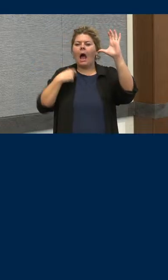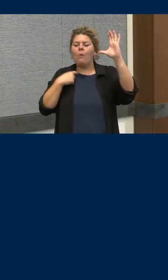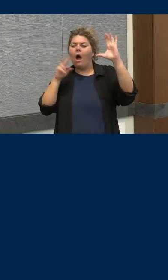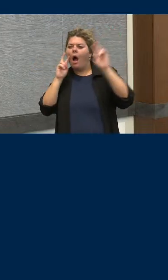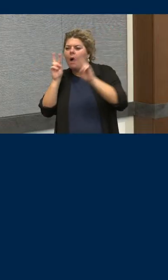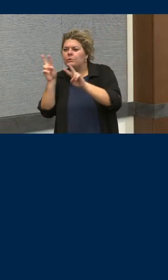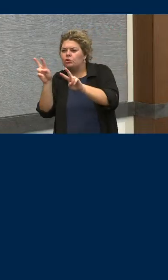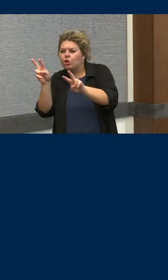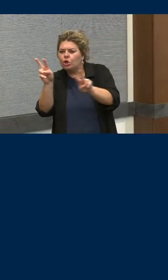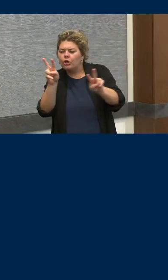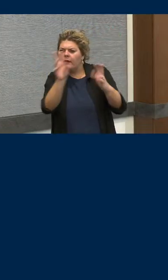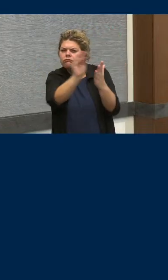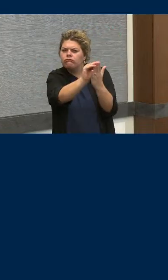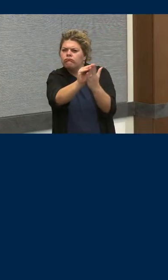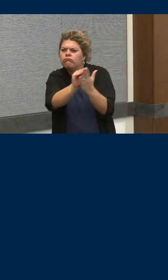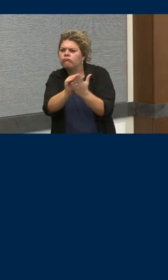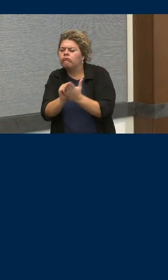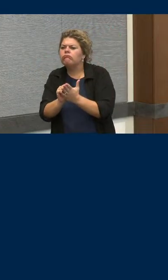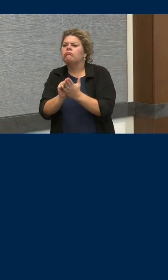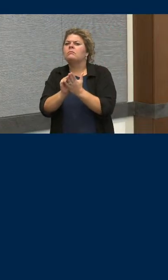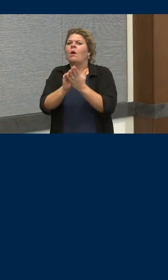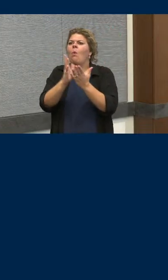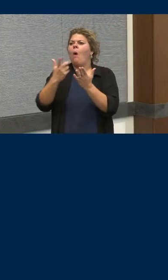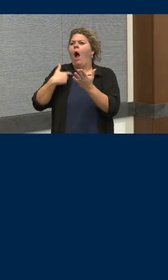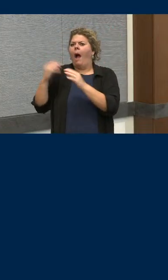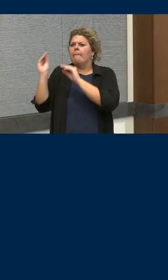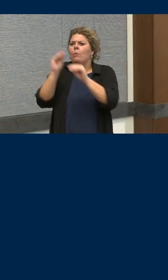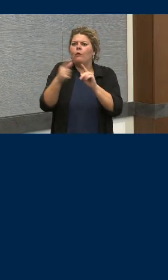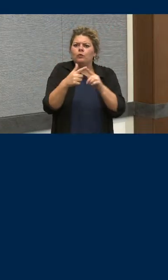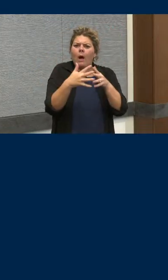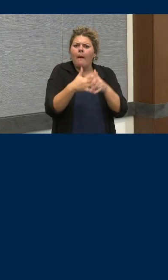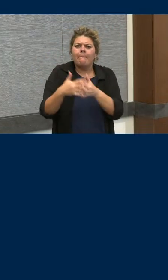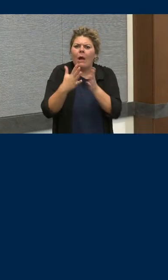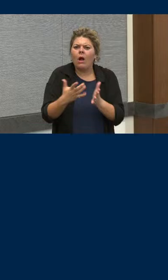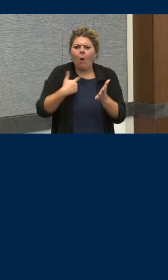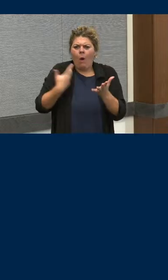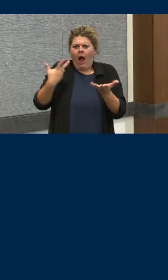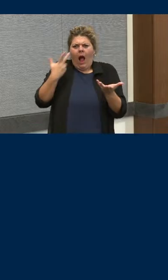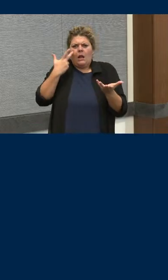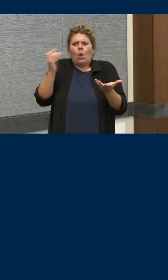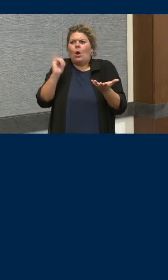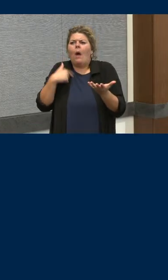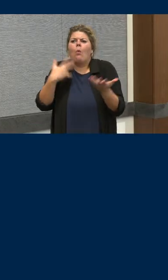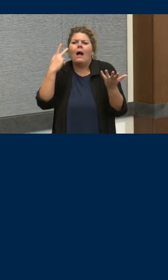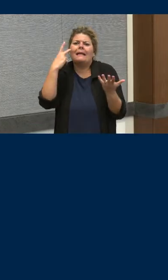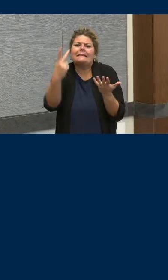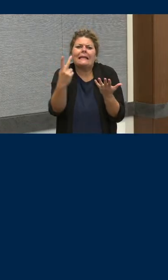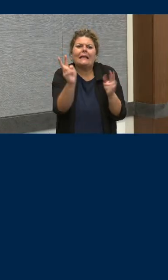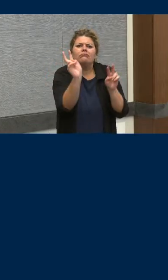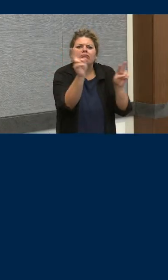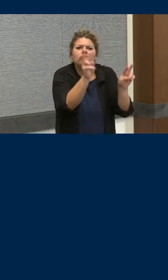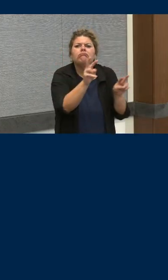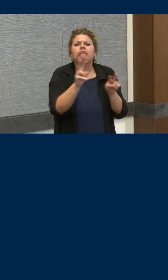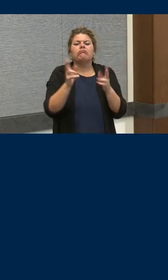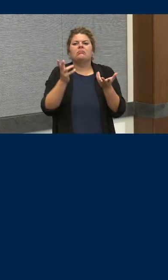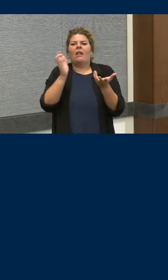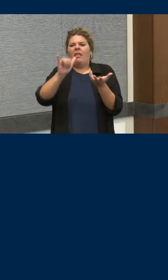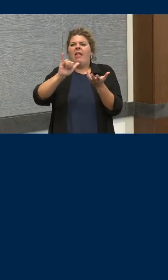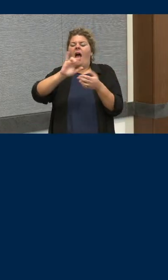one naturalized American finds to see in the United States that signifies the kind of